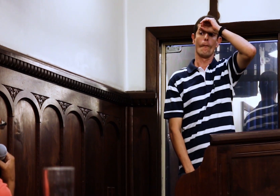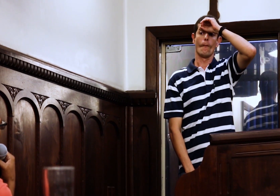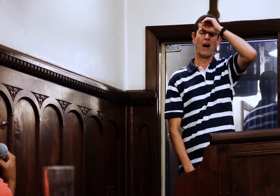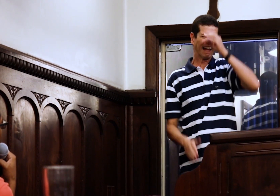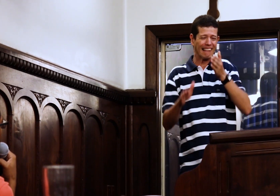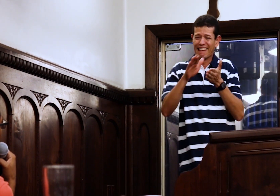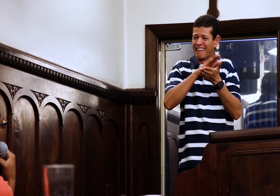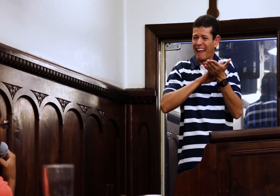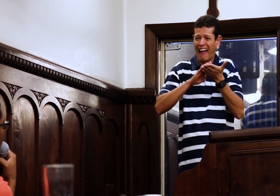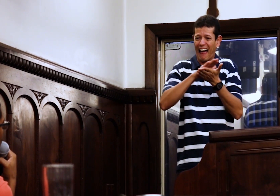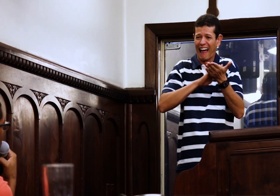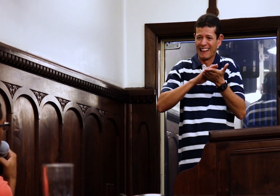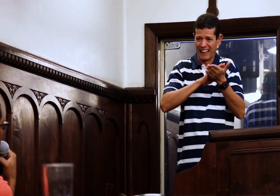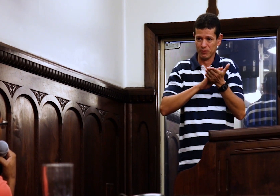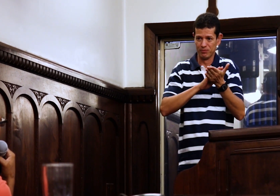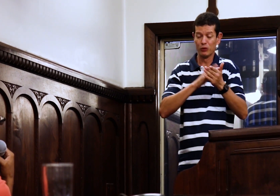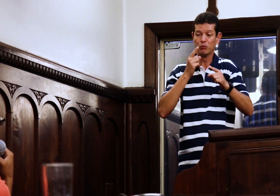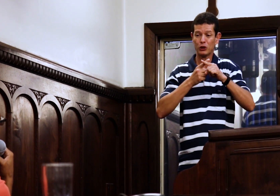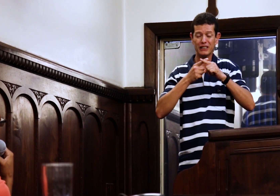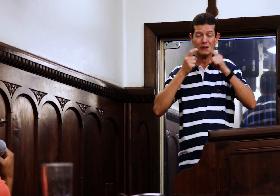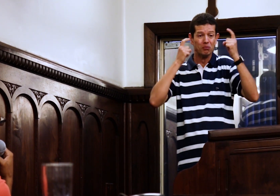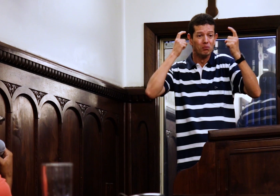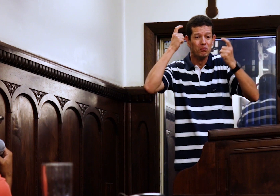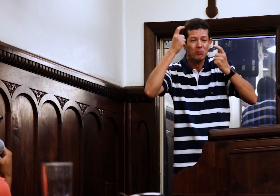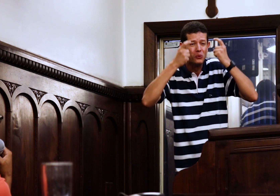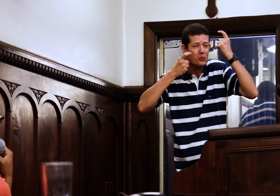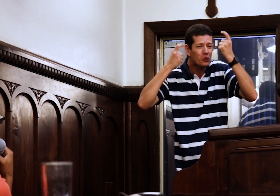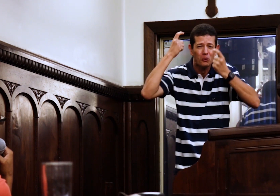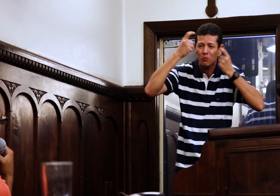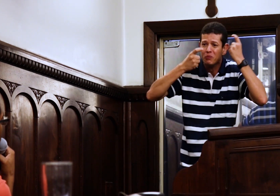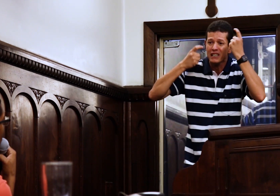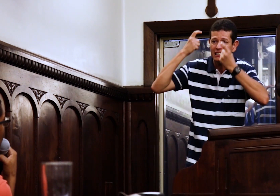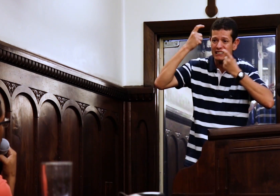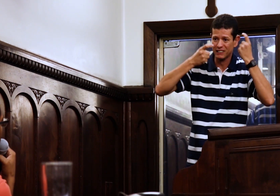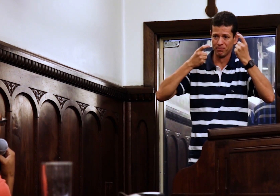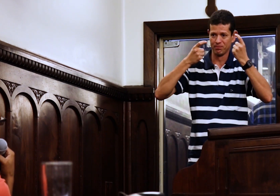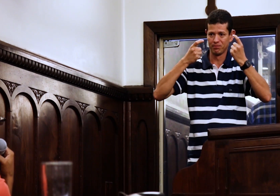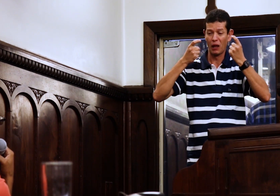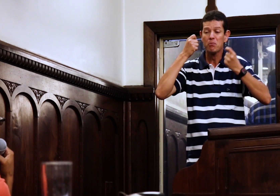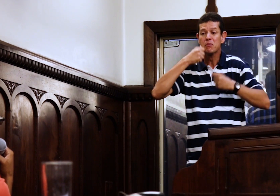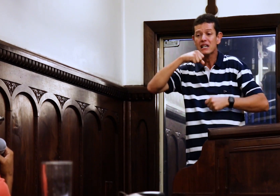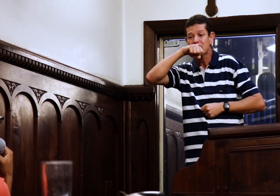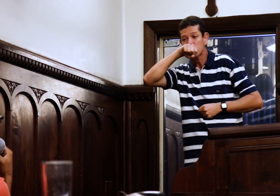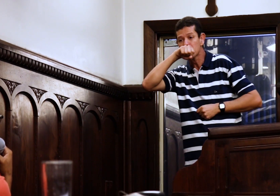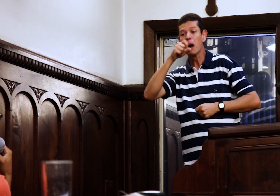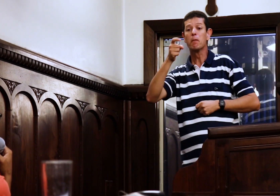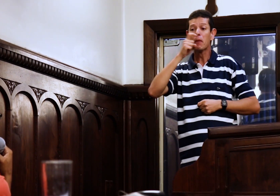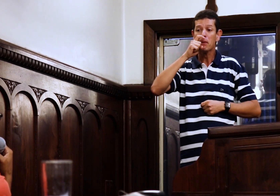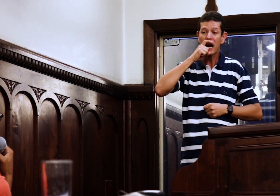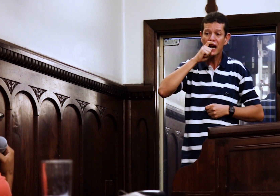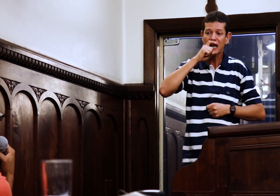grow up without any knowledge. This issue ends up making parents really worried.